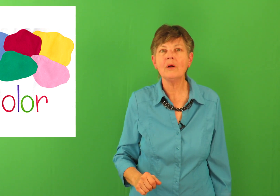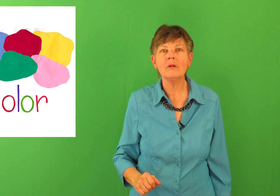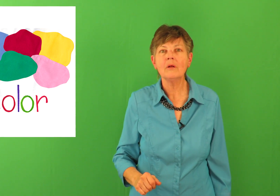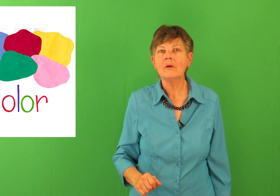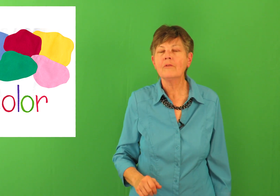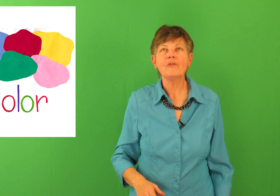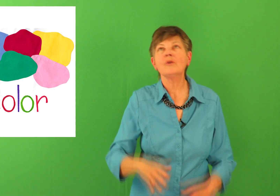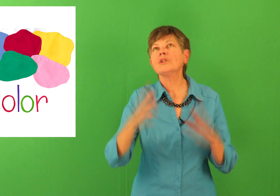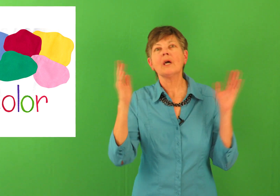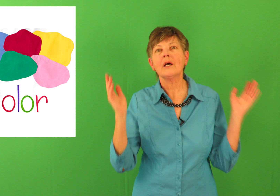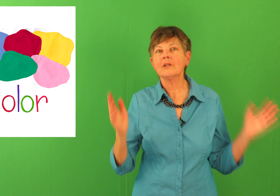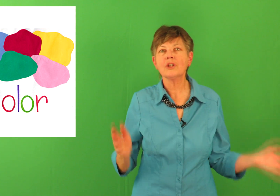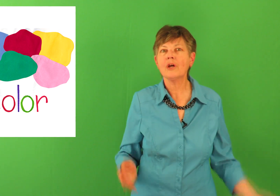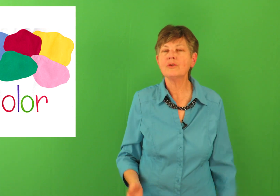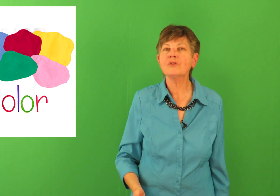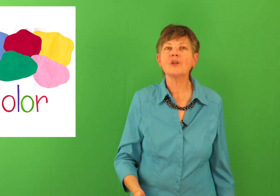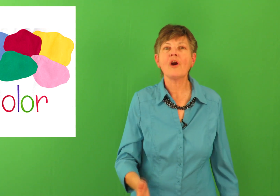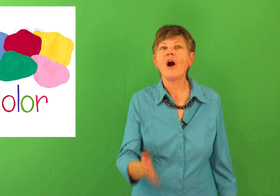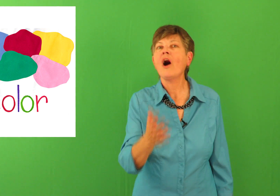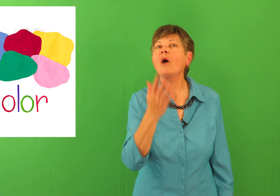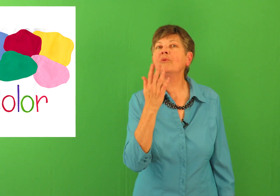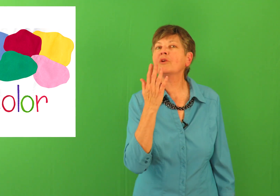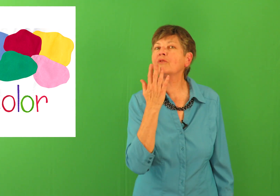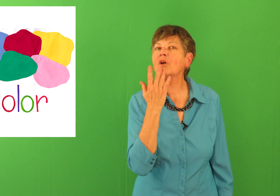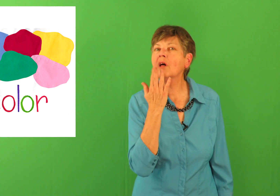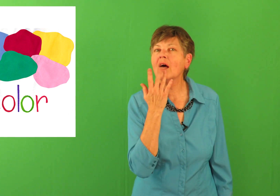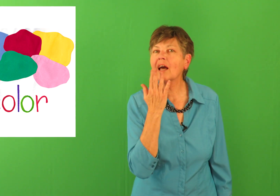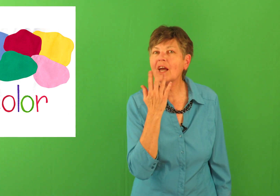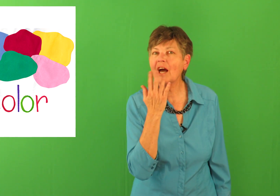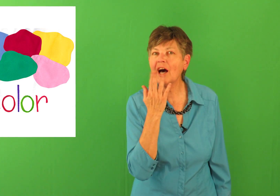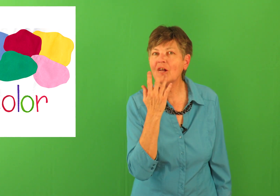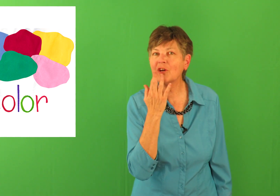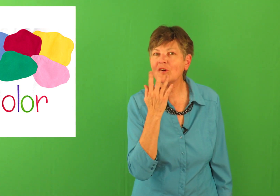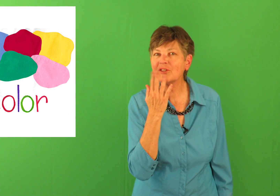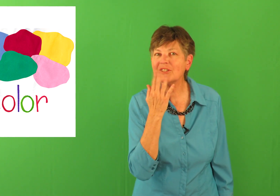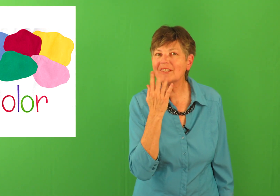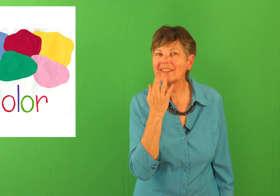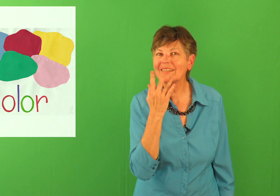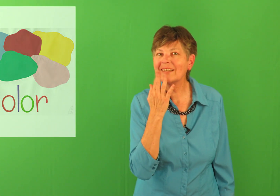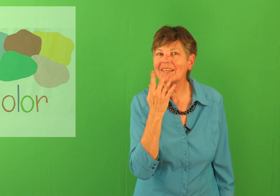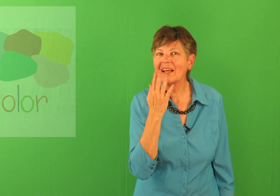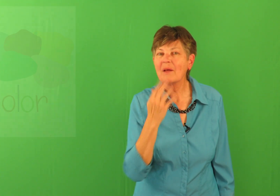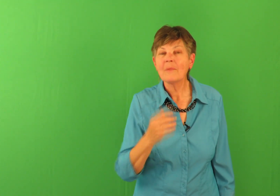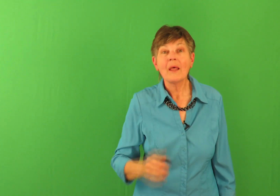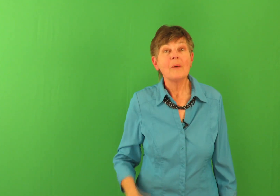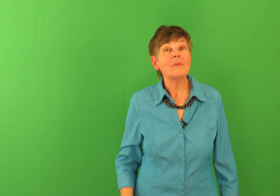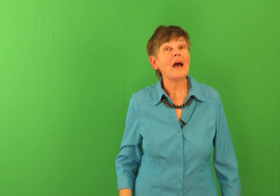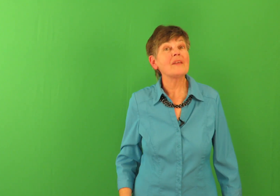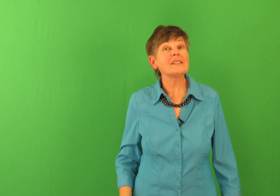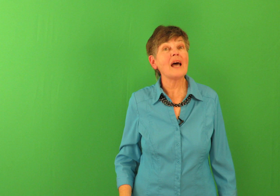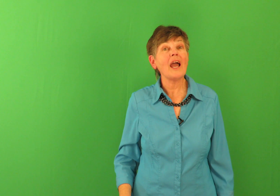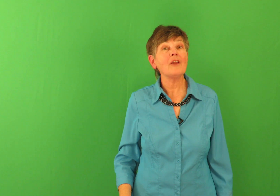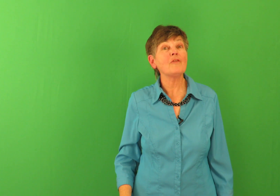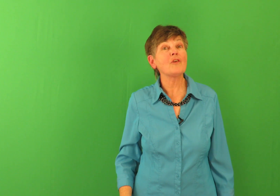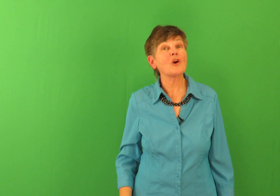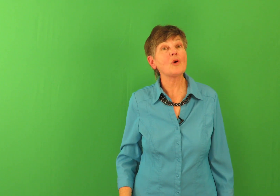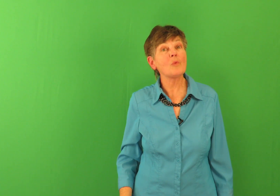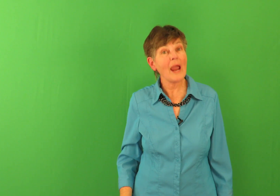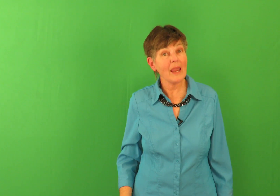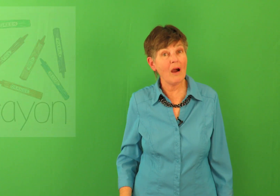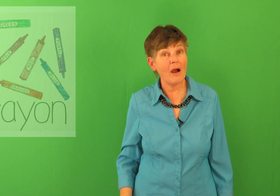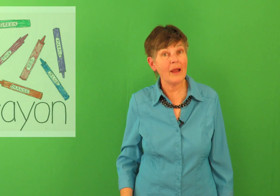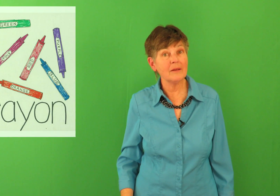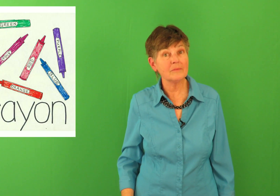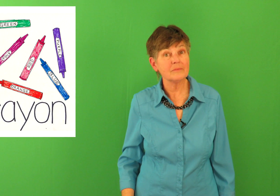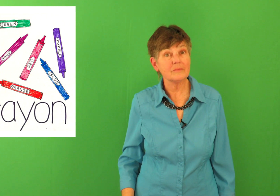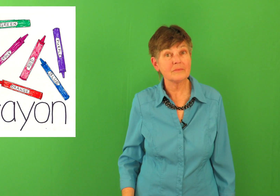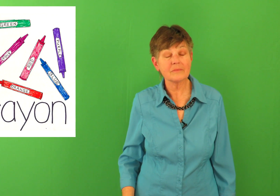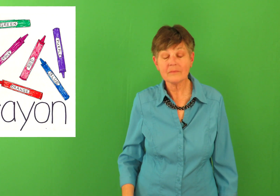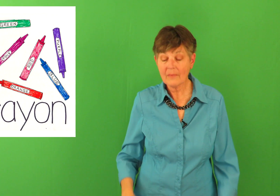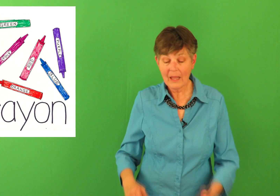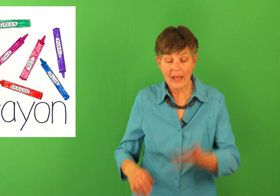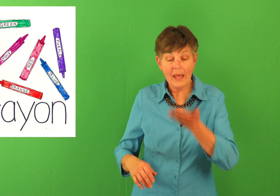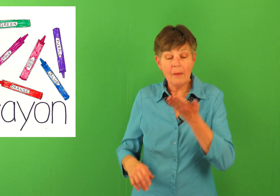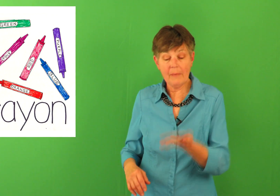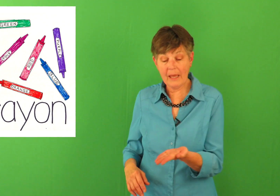fuchsia chartreuse are all beautiful colors now the sign for crayon make a